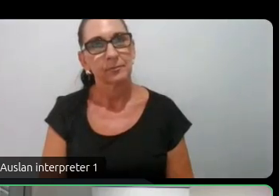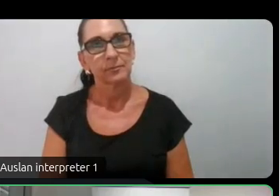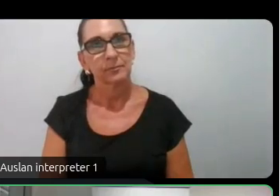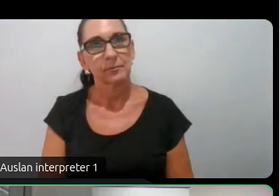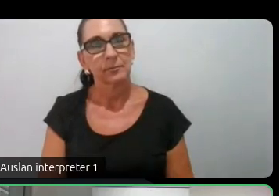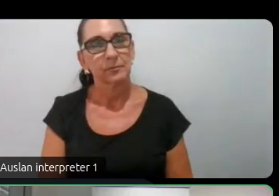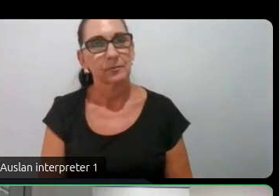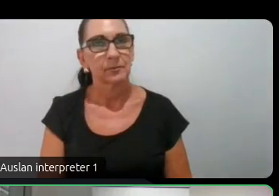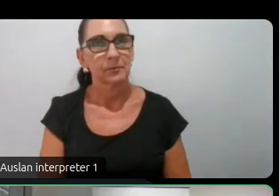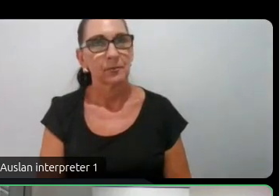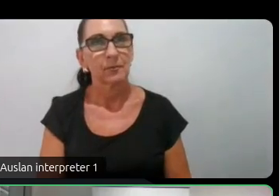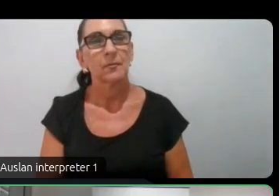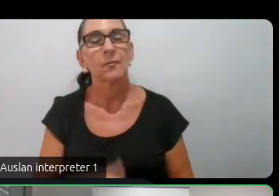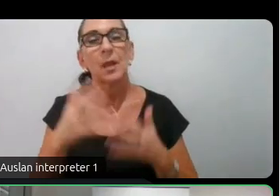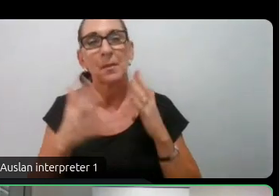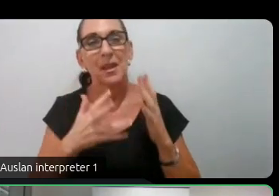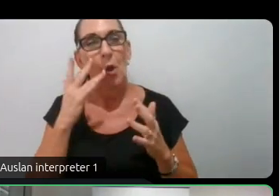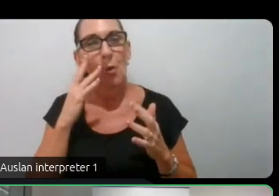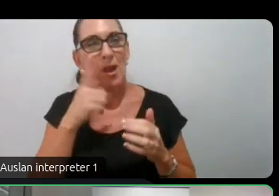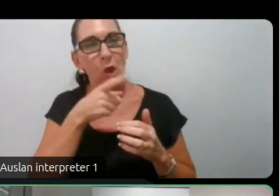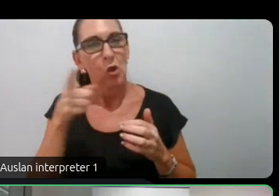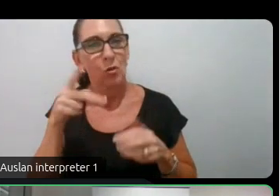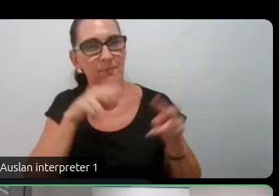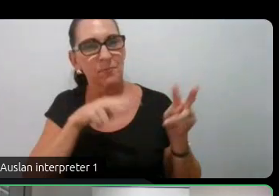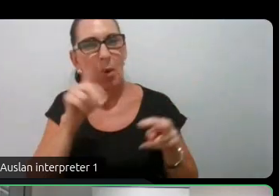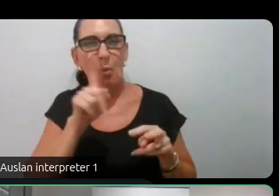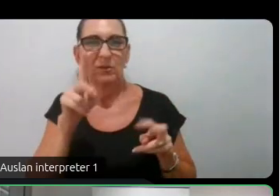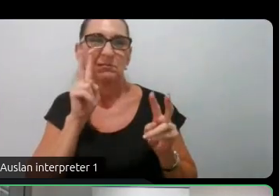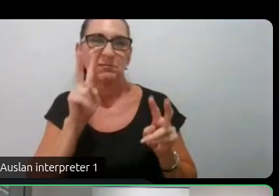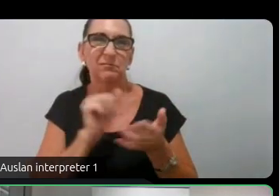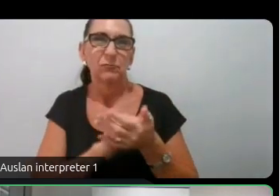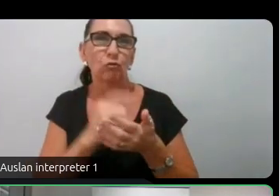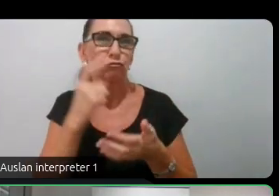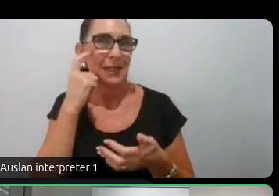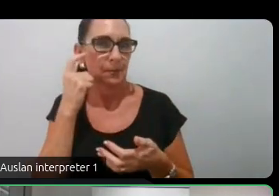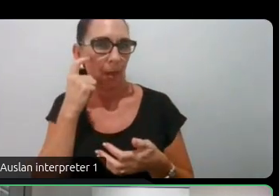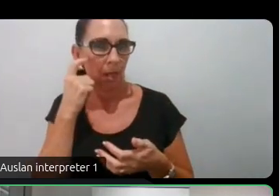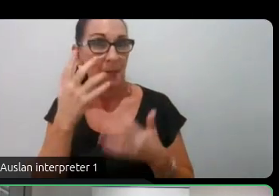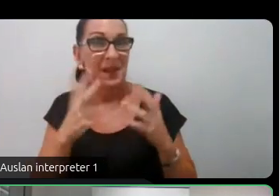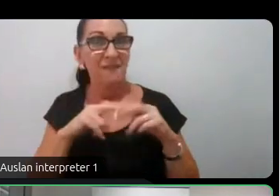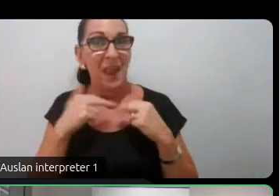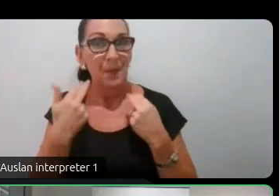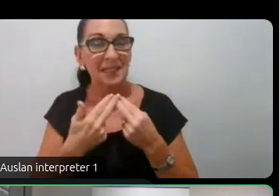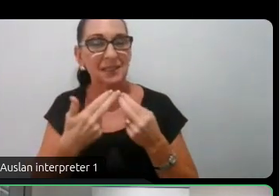uh when assessing what is reasonable expect uh families and informal supports to provide